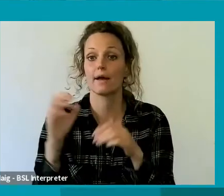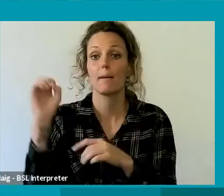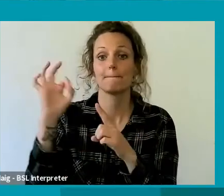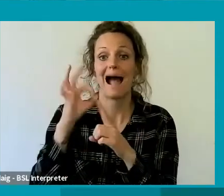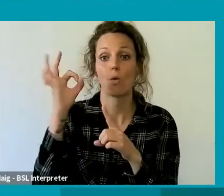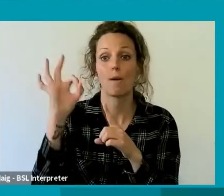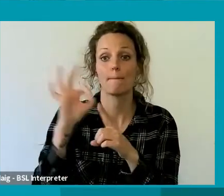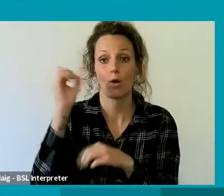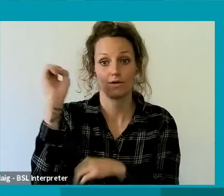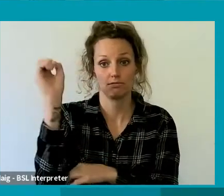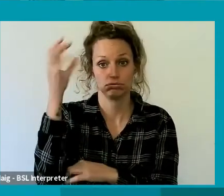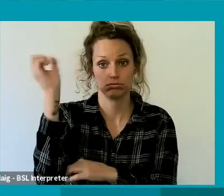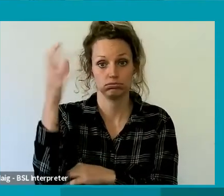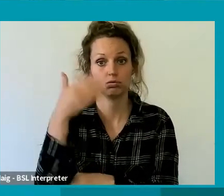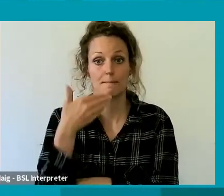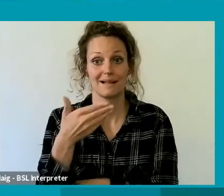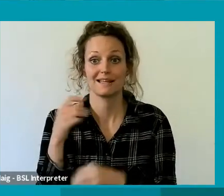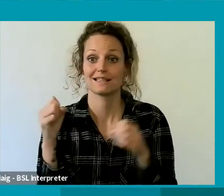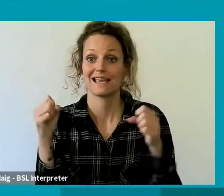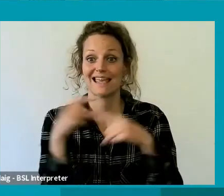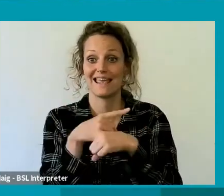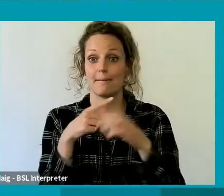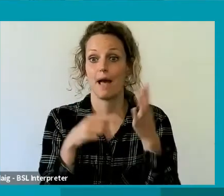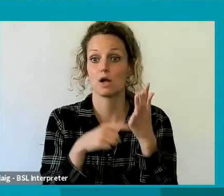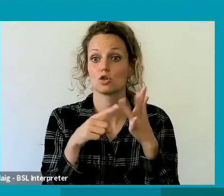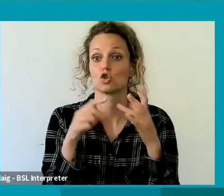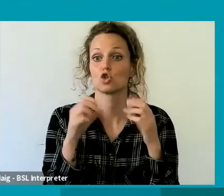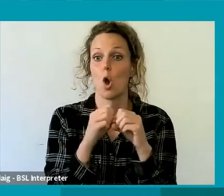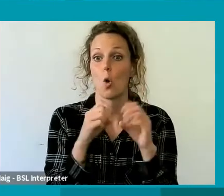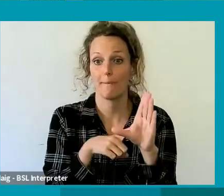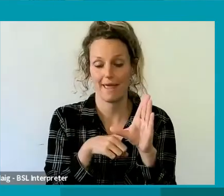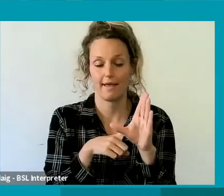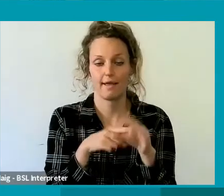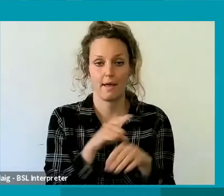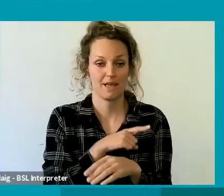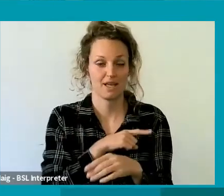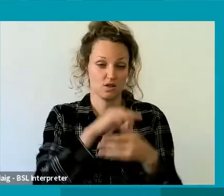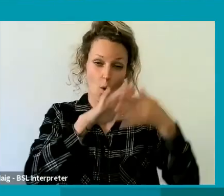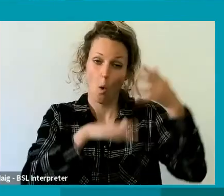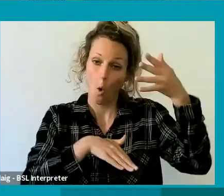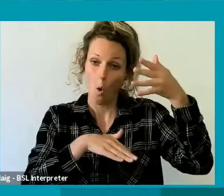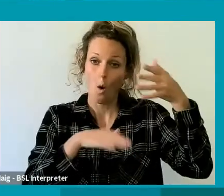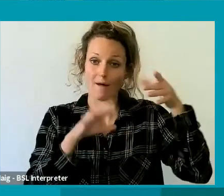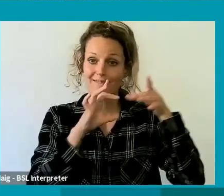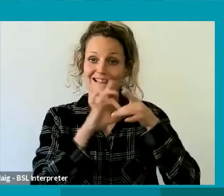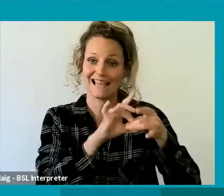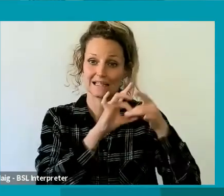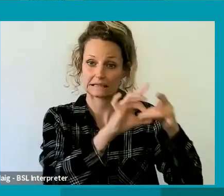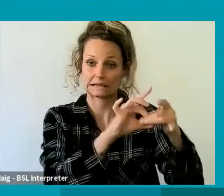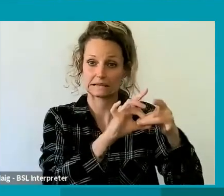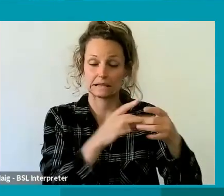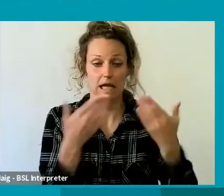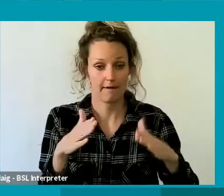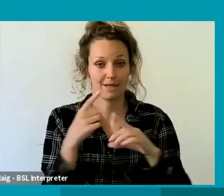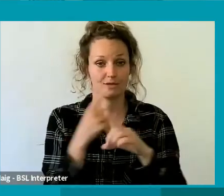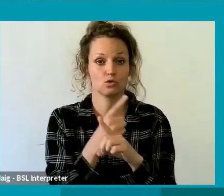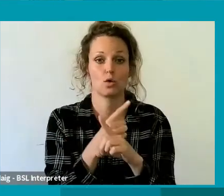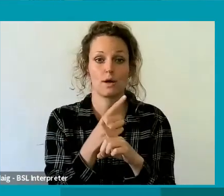all these links that I refer to are articles or pieces of information or all of their resources, not just on the hive but also